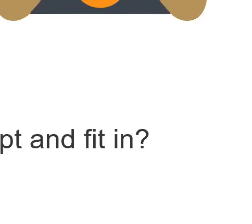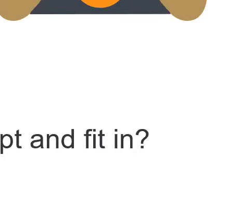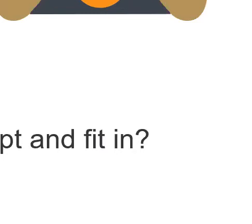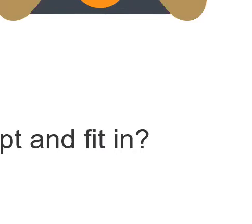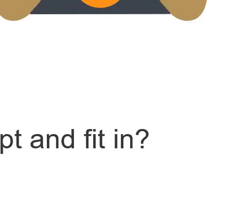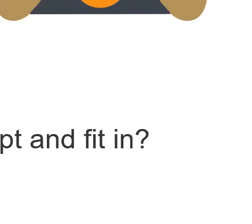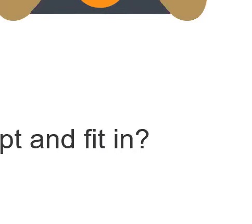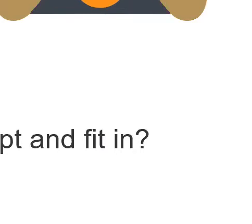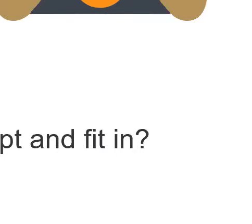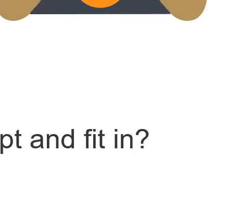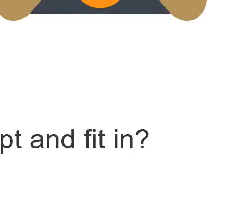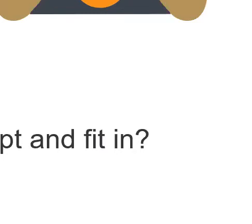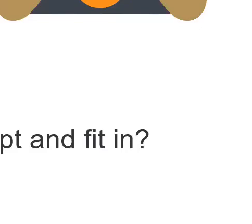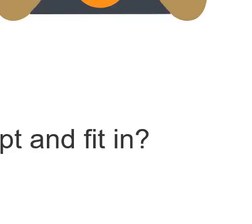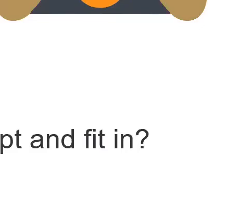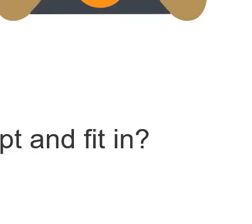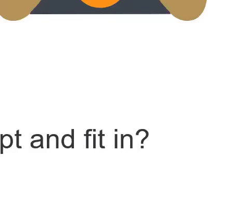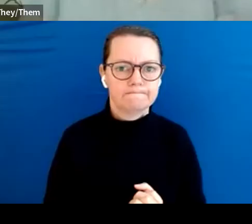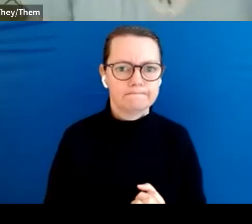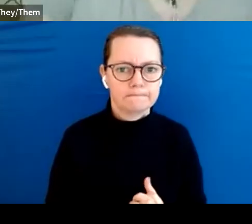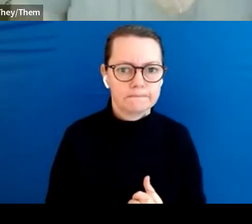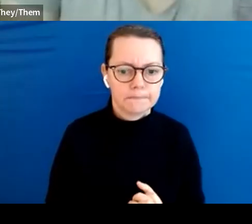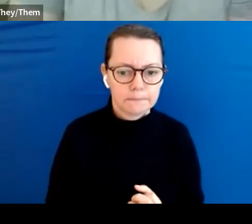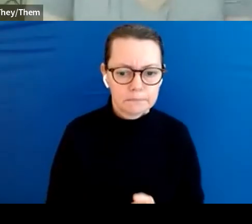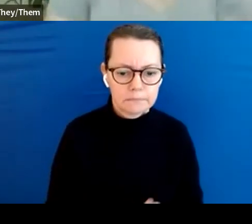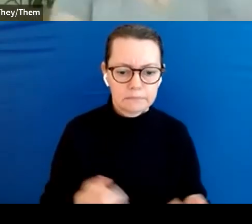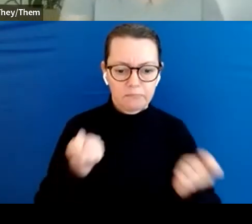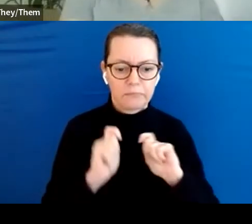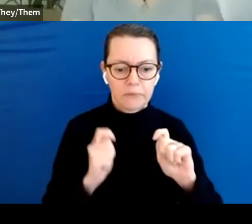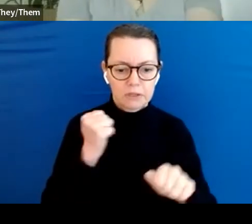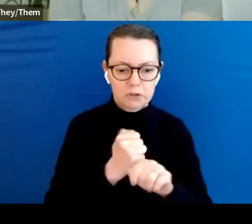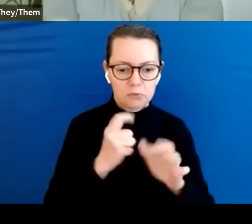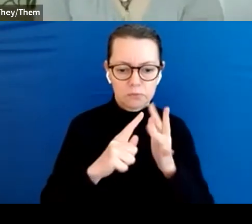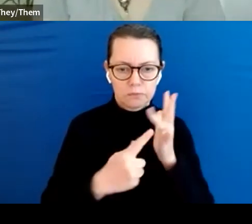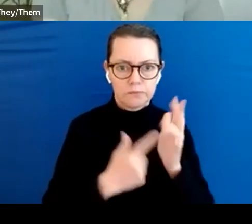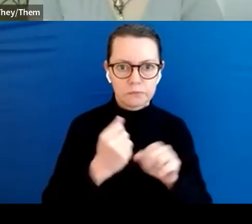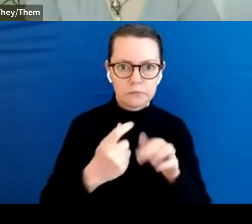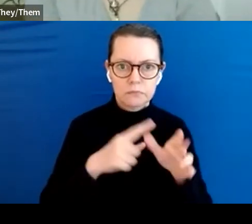So, Georgia. I'm going to go to you first.